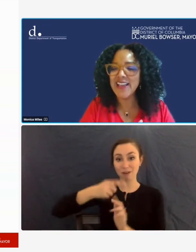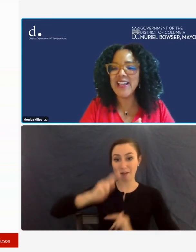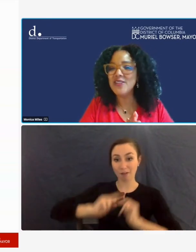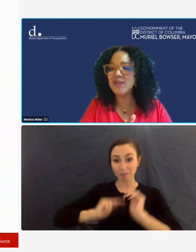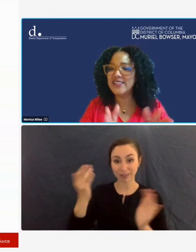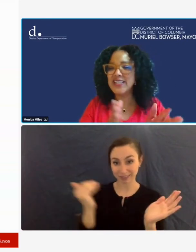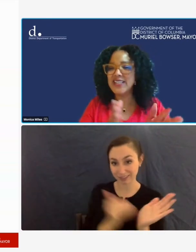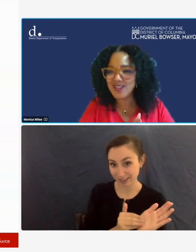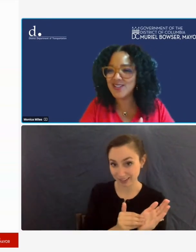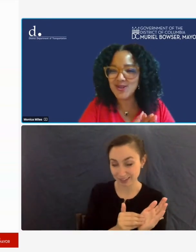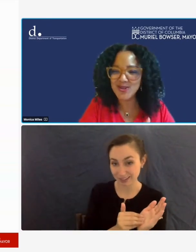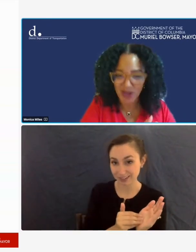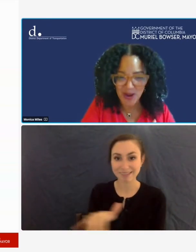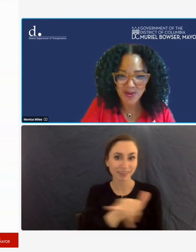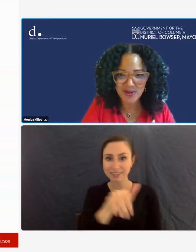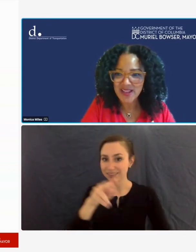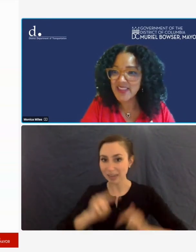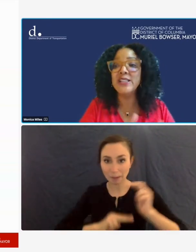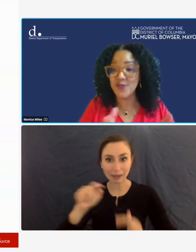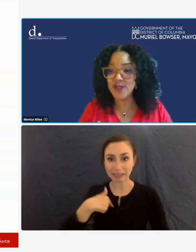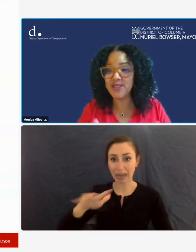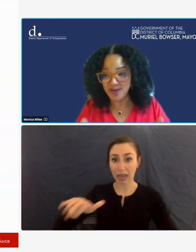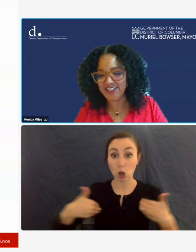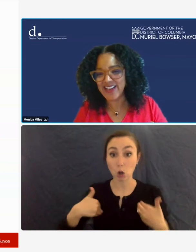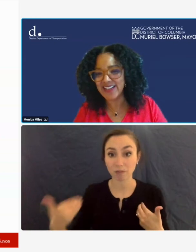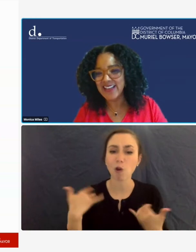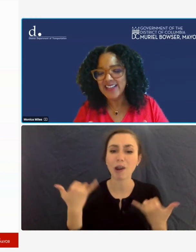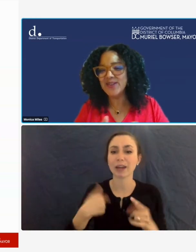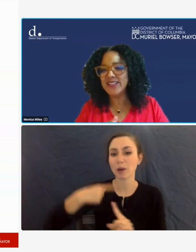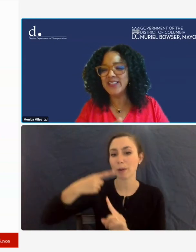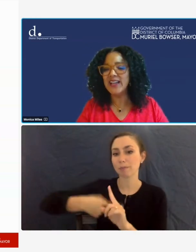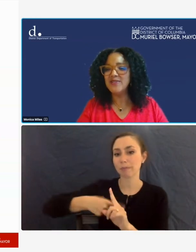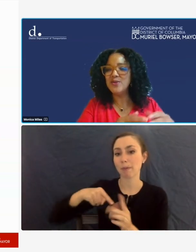though it's the same building you used to own that is fully depreciated so it's kind of you you were